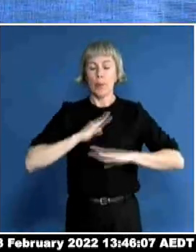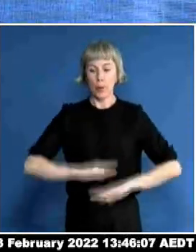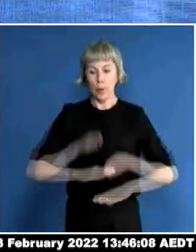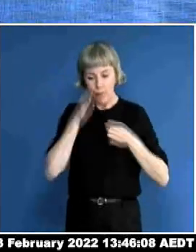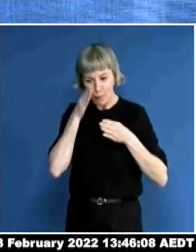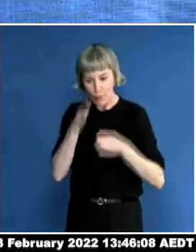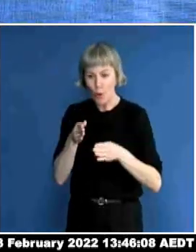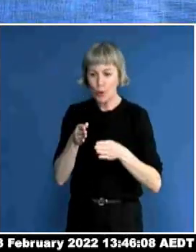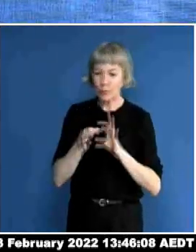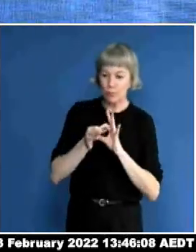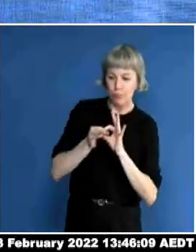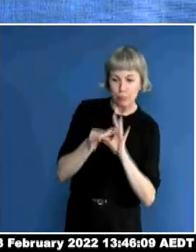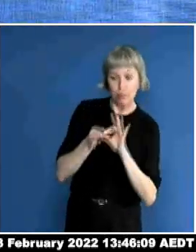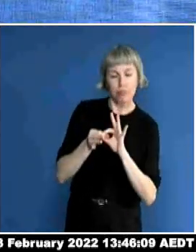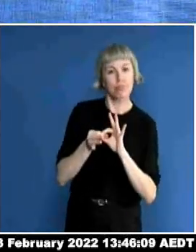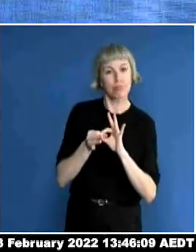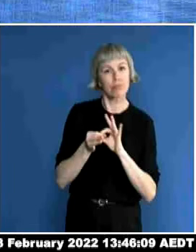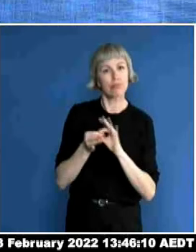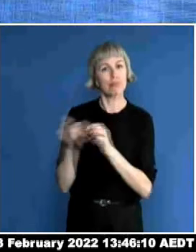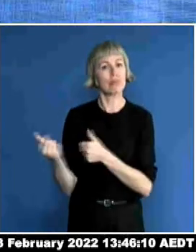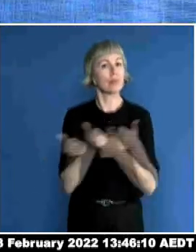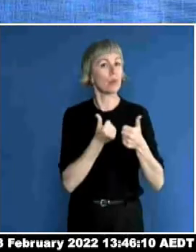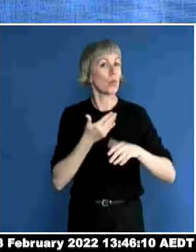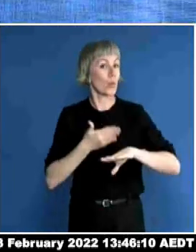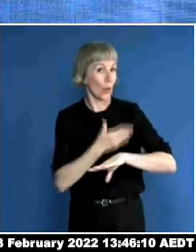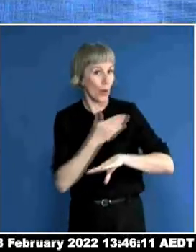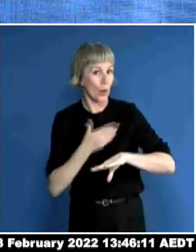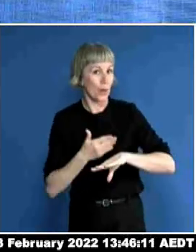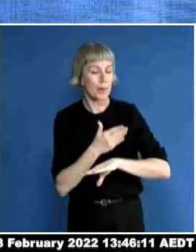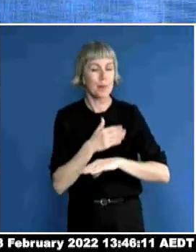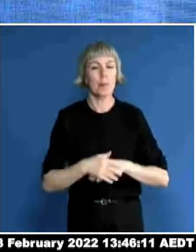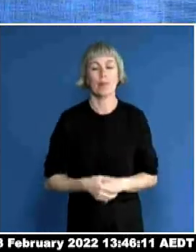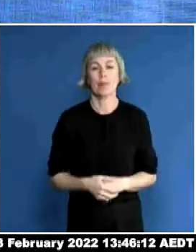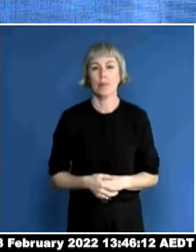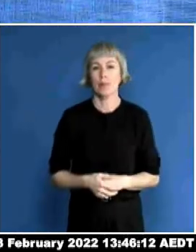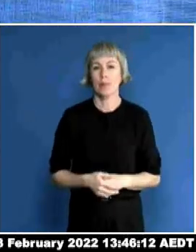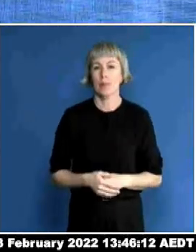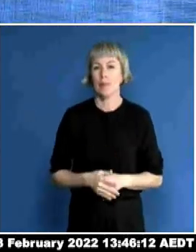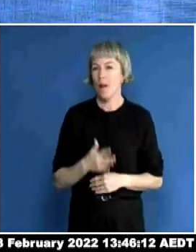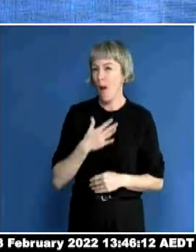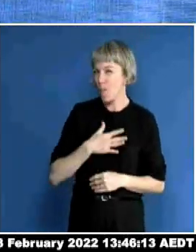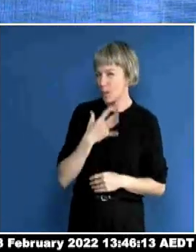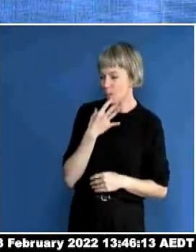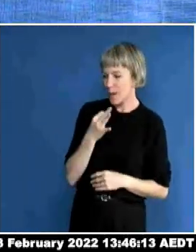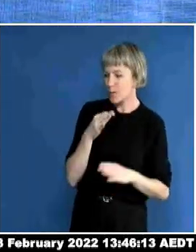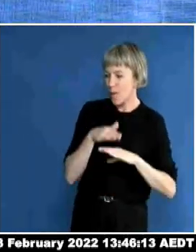Now, I'm going to ask you about a particular skill that you have as a barista, a coffee